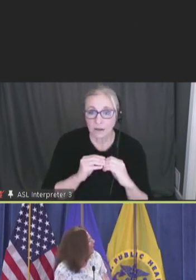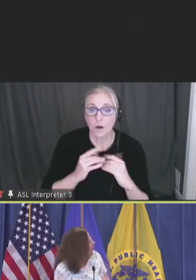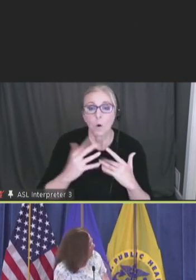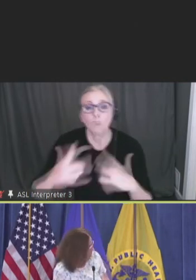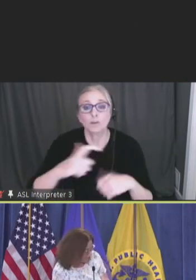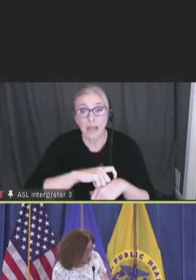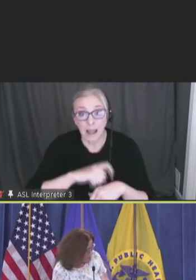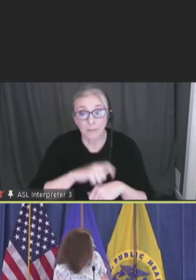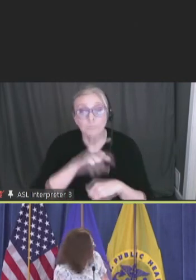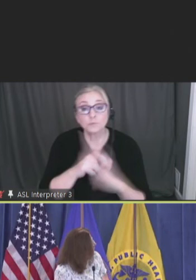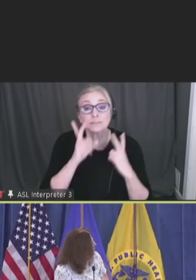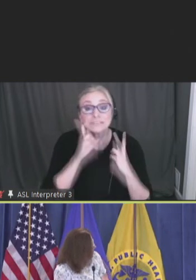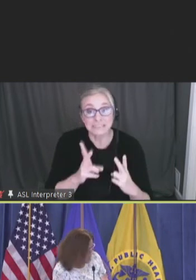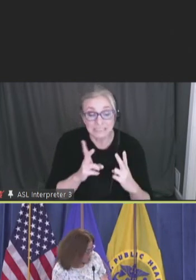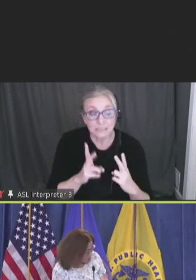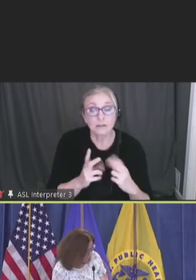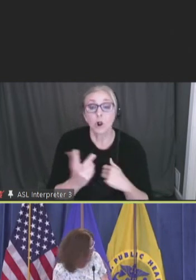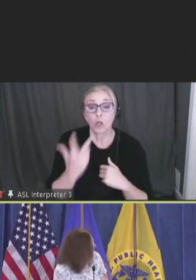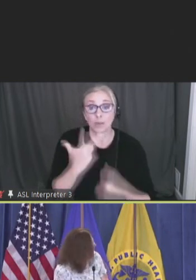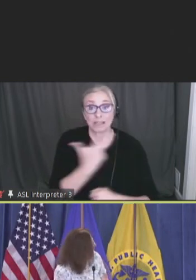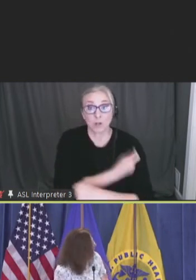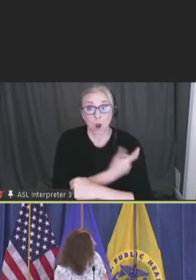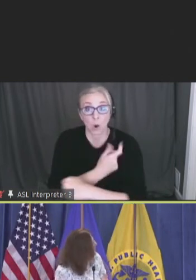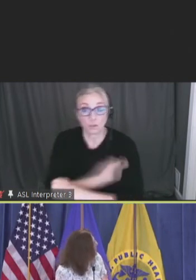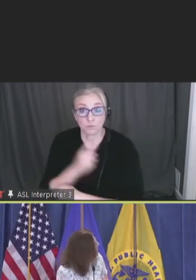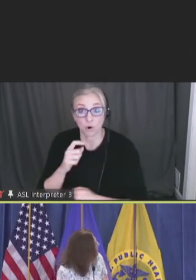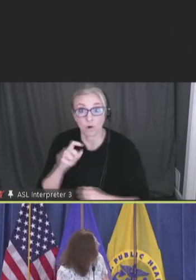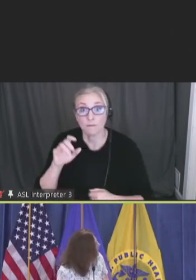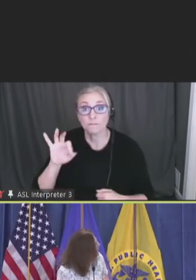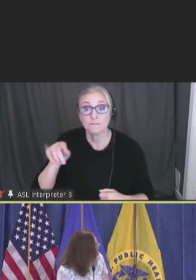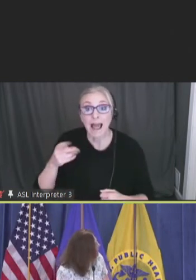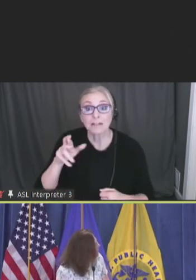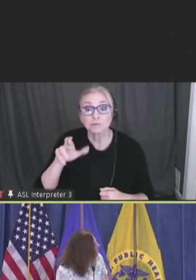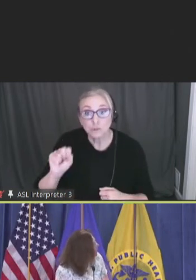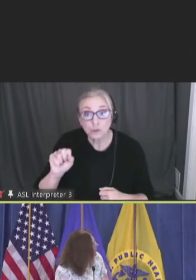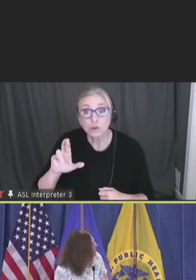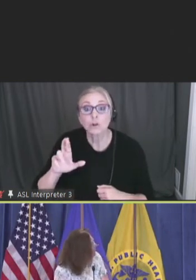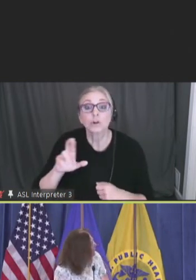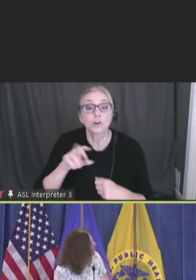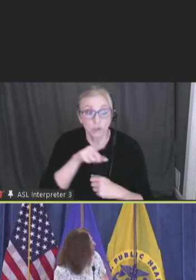And you can see the three doses for the Pfizer vaccine in blue and the two doses for the